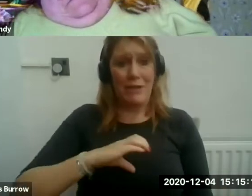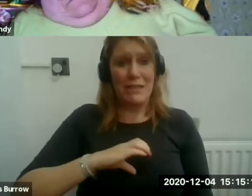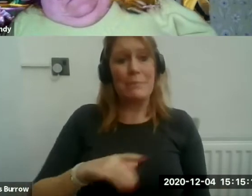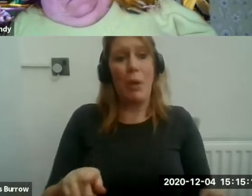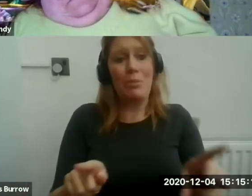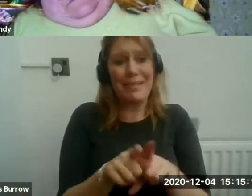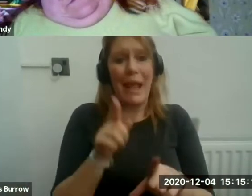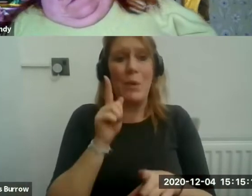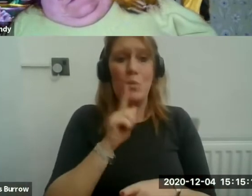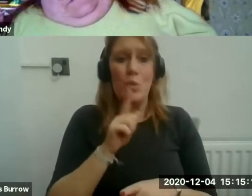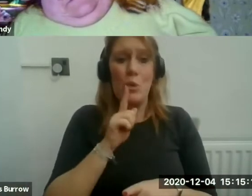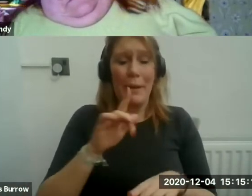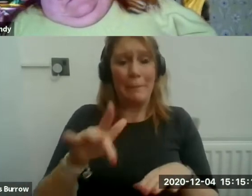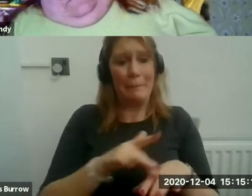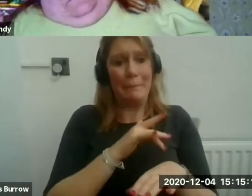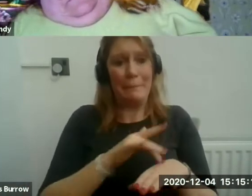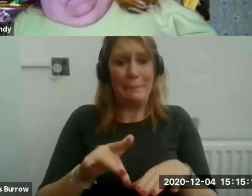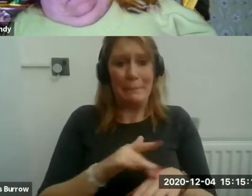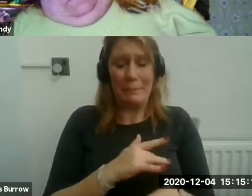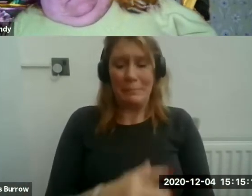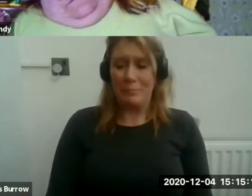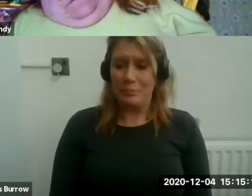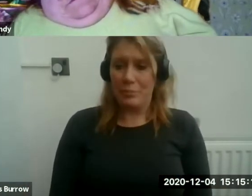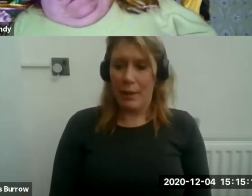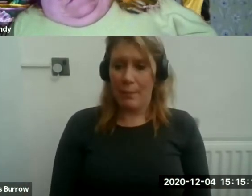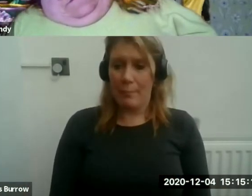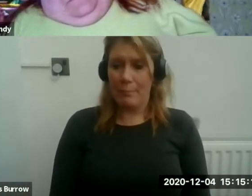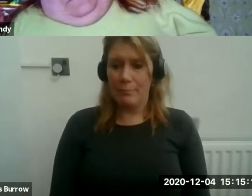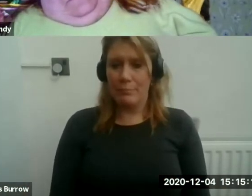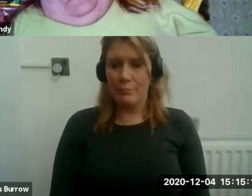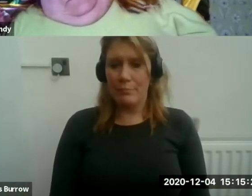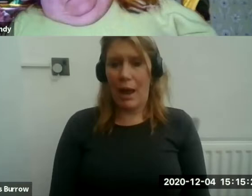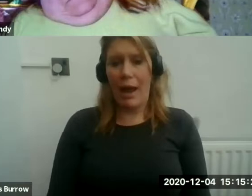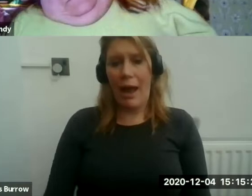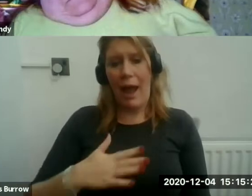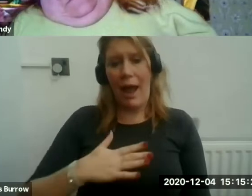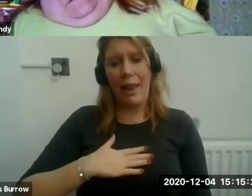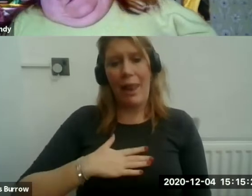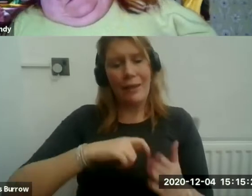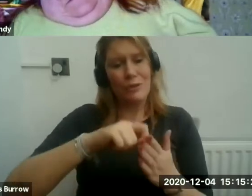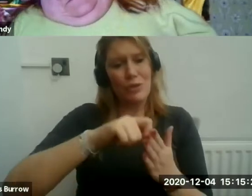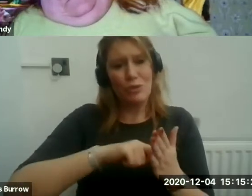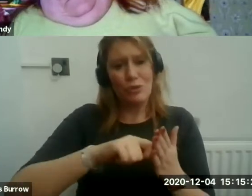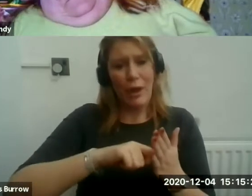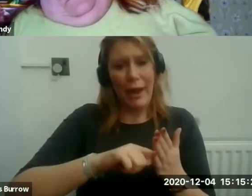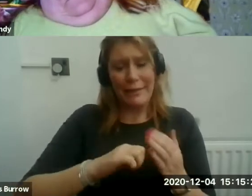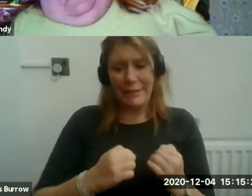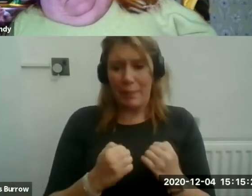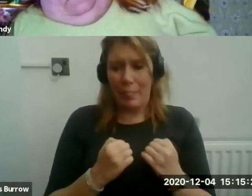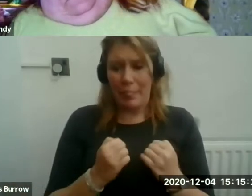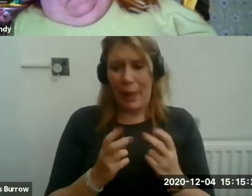quite an episodic way, anyway, and this piece of work was completely new to me.